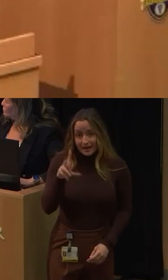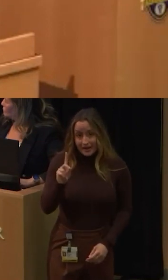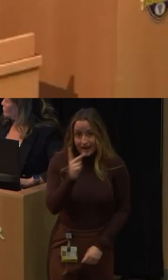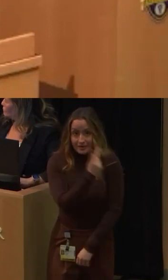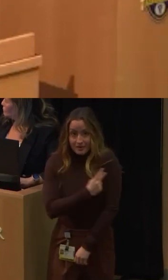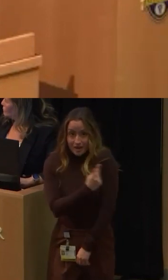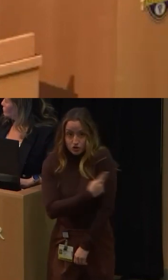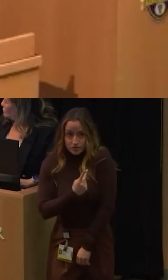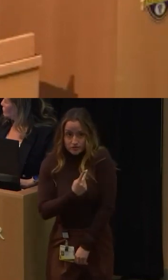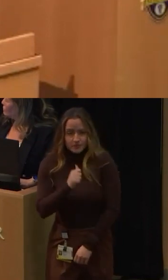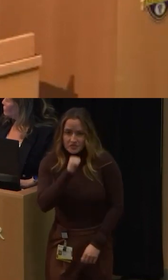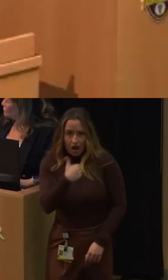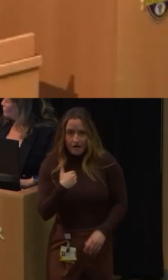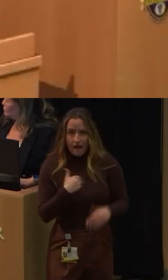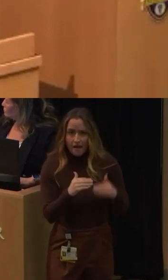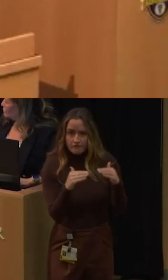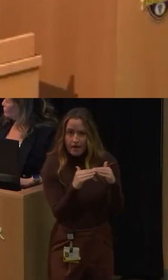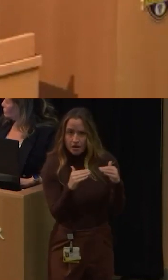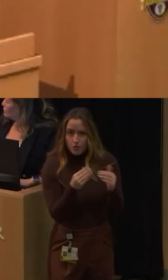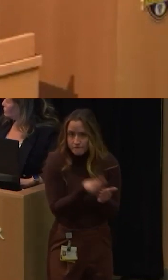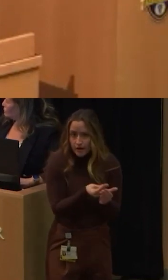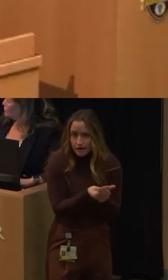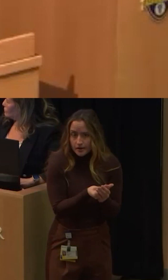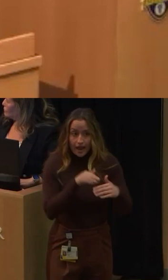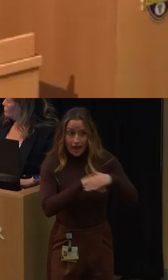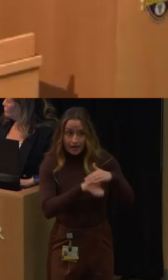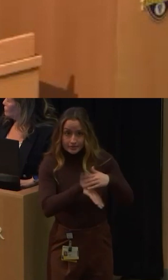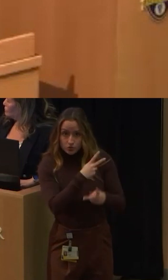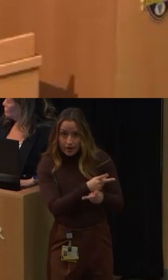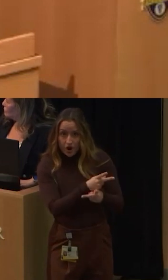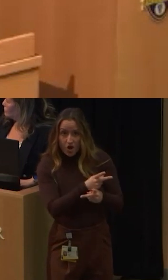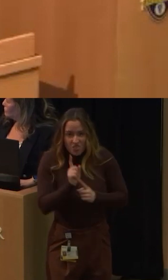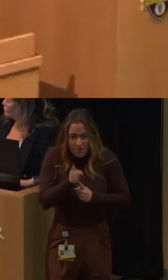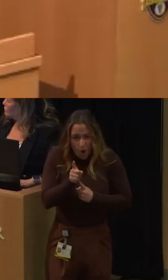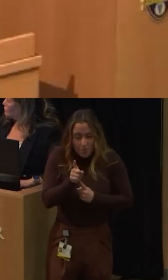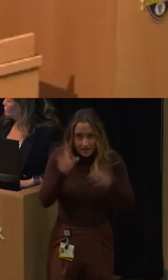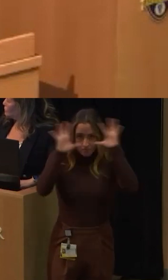did not have adequate funding or access to care, the moment it was signed into law.